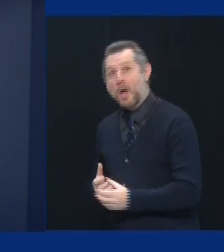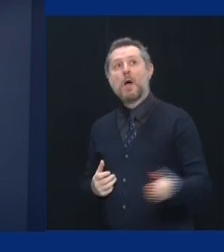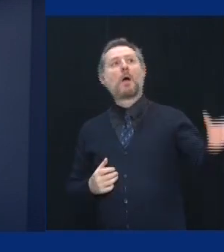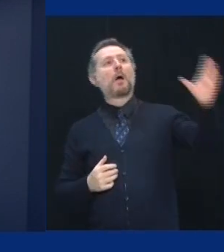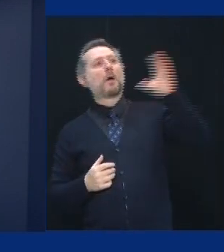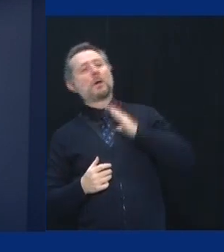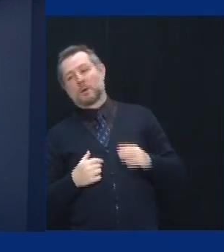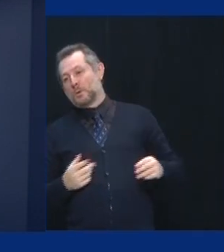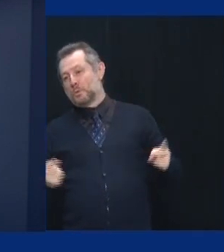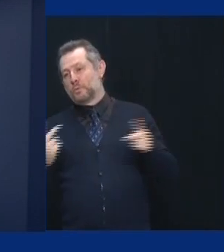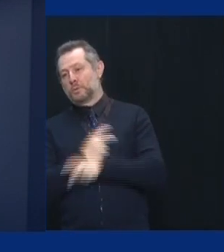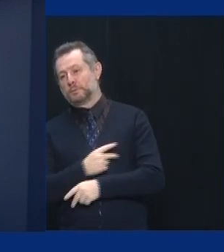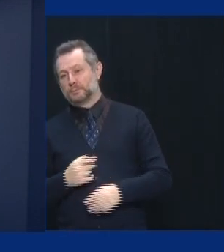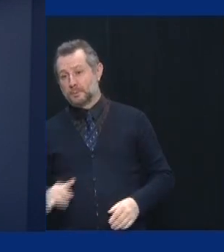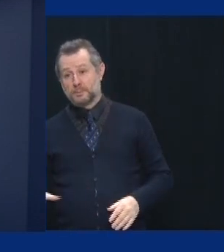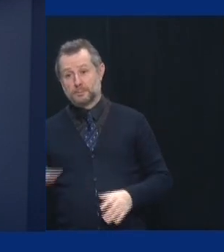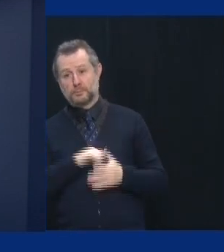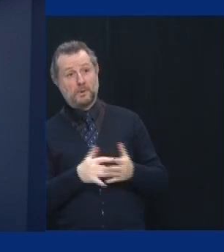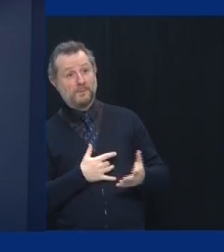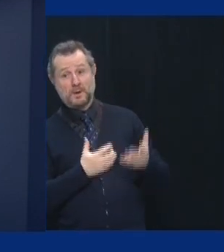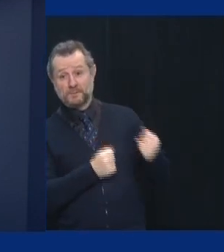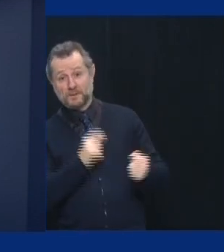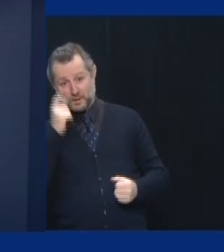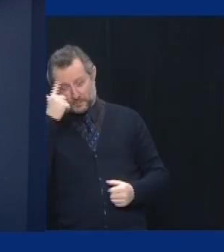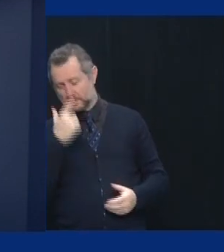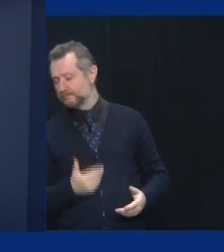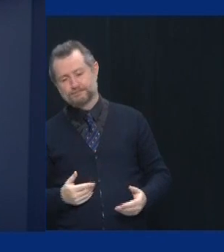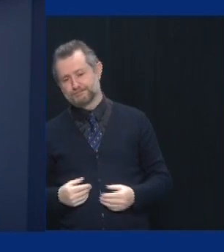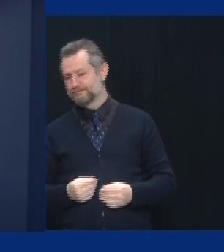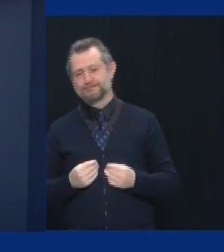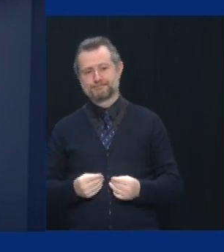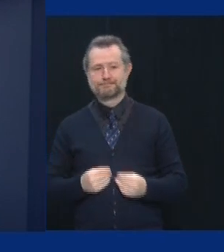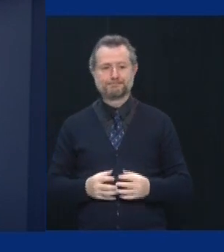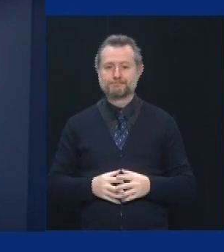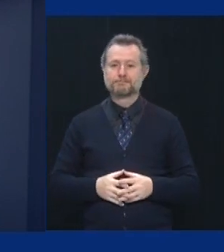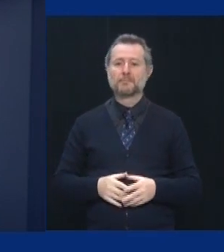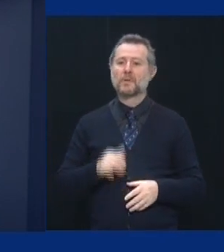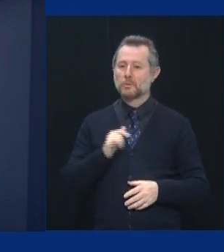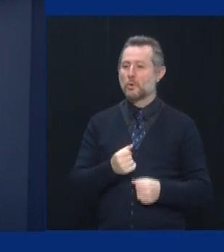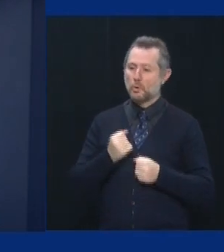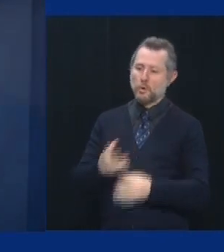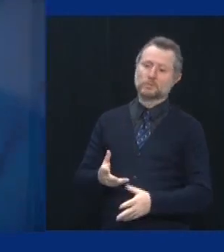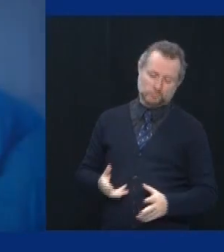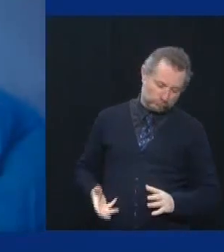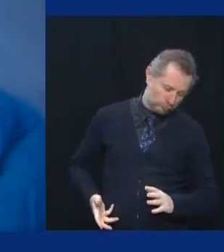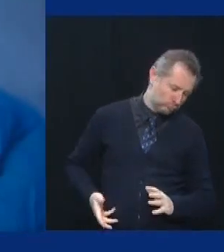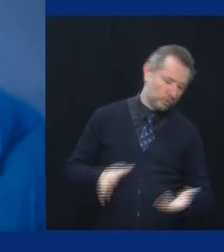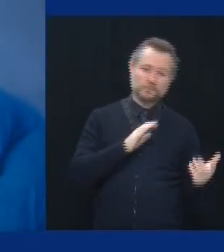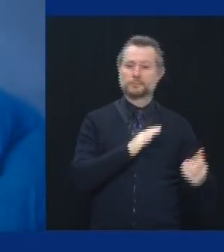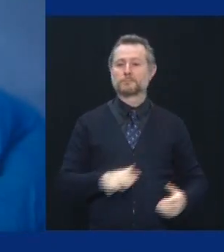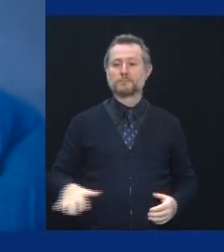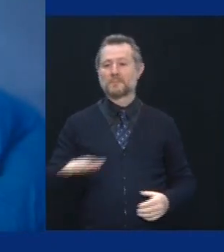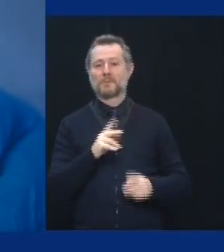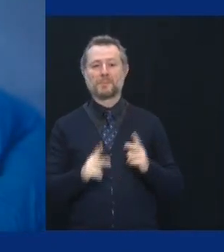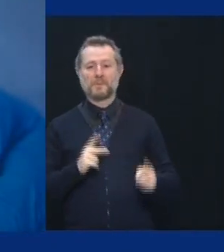YOU WERE GOING TO DO. AND YOU MADE A BAD SITUATION WORSE. YOU KNOW, PUBLIC CONFIDENCE IS